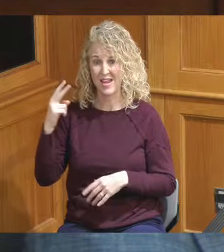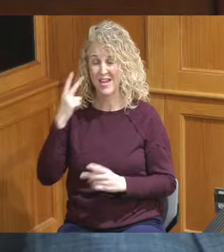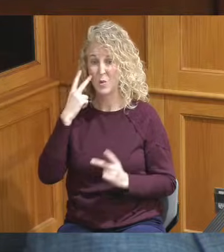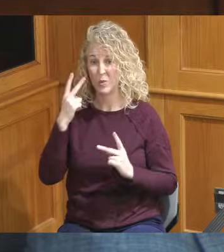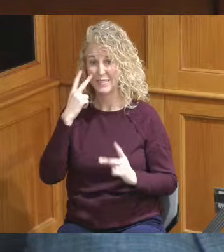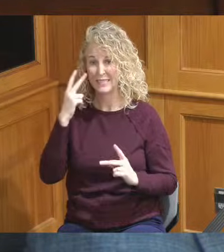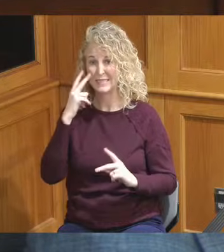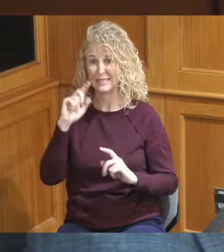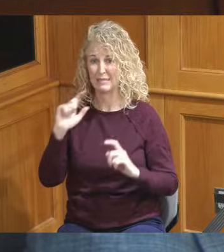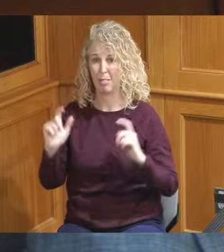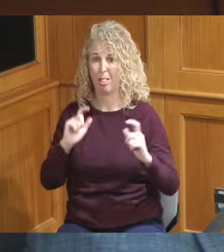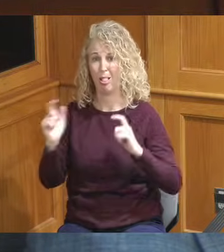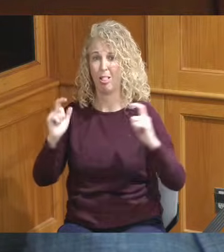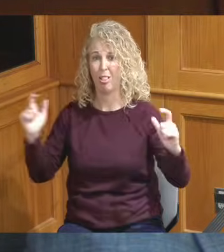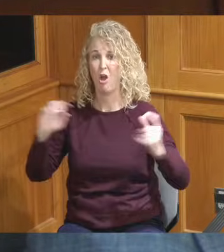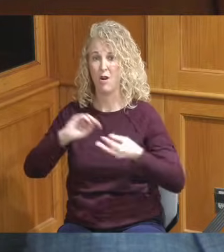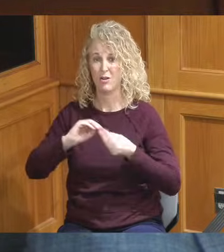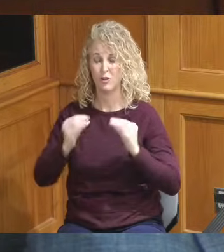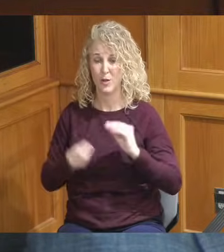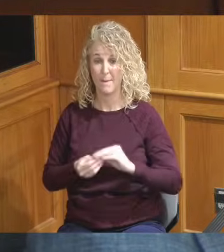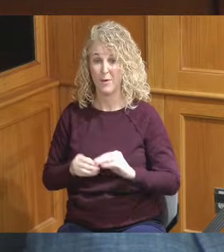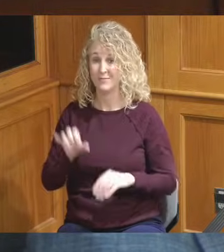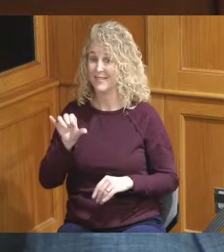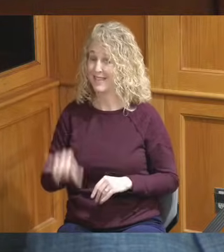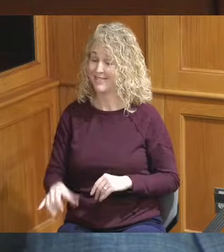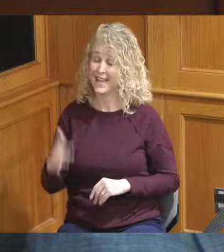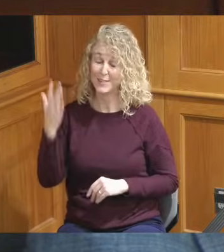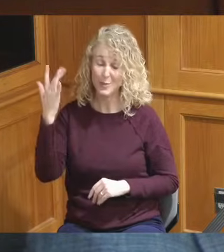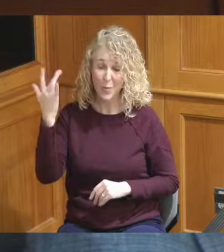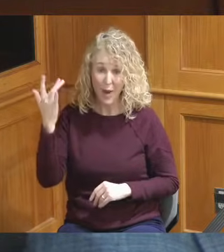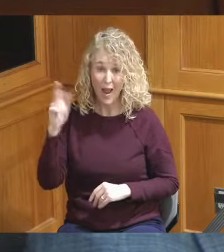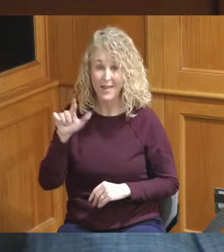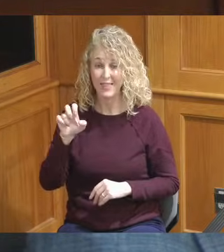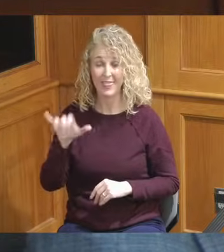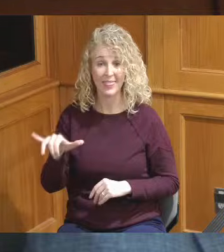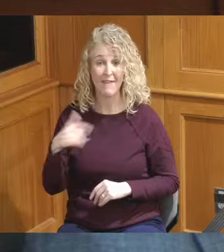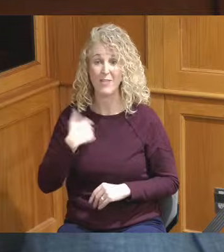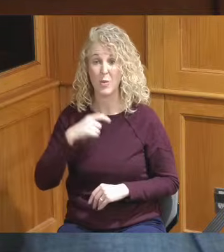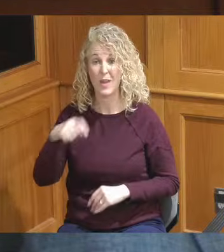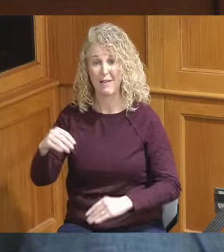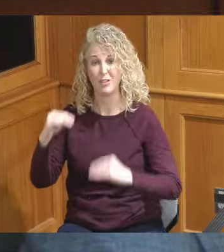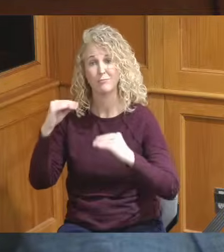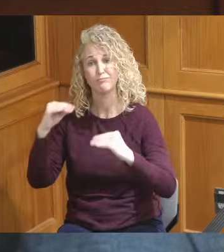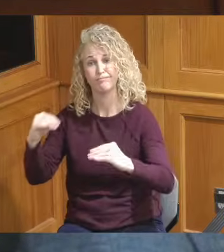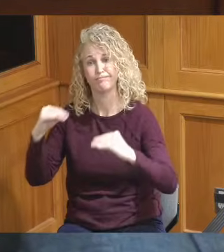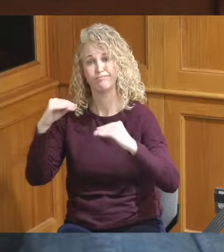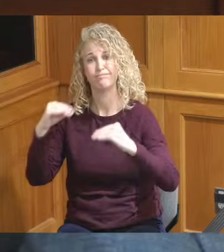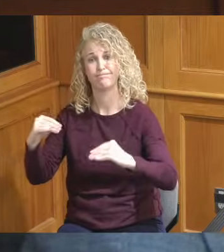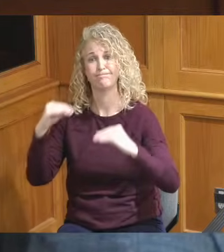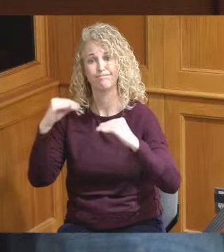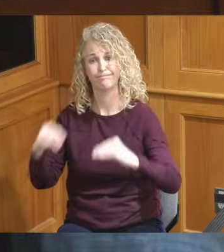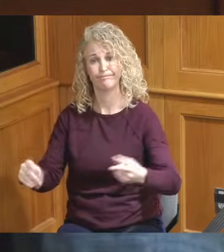large numbers and it's the reason we need to educate the public as to what's happening here